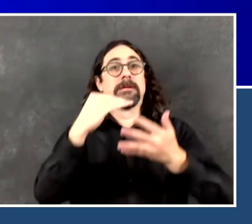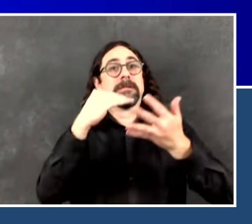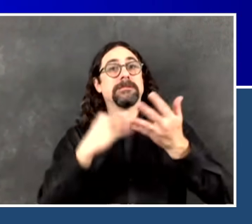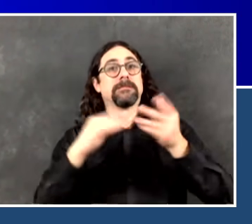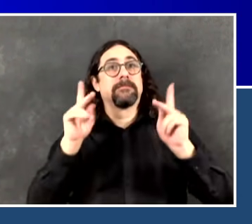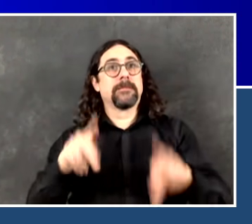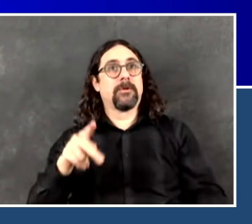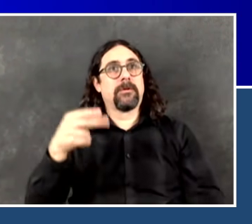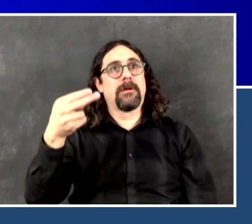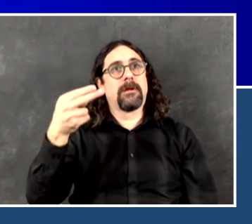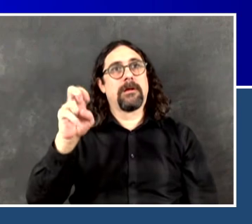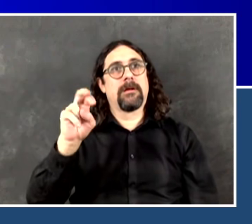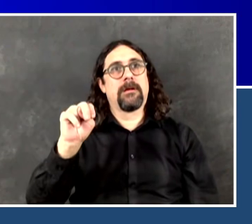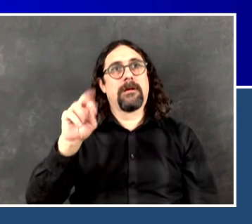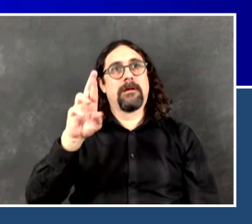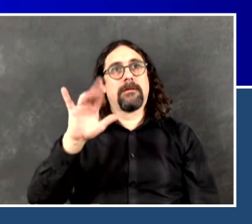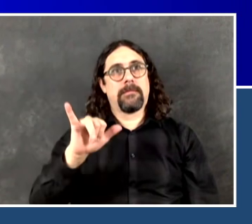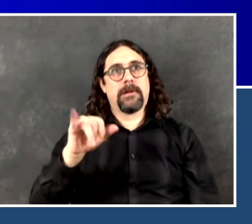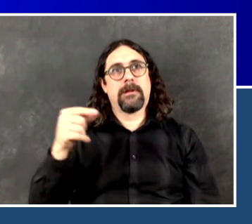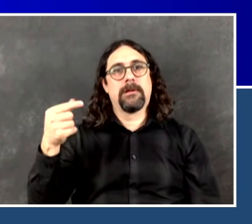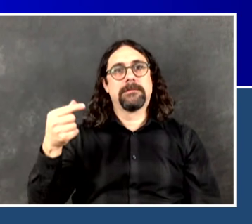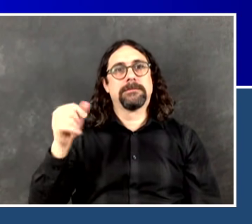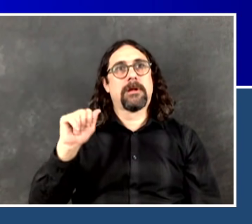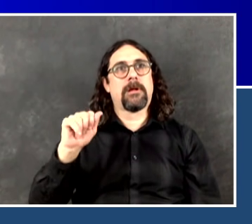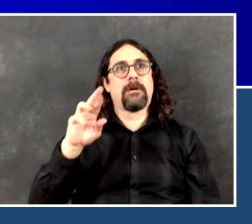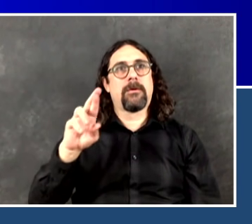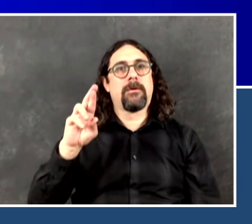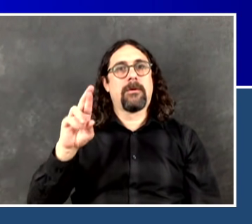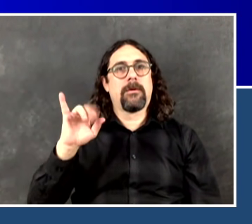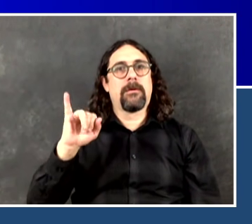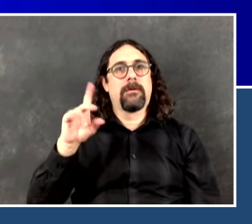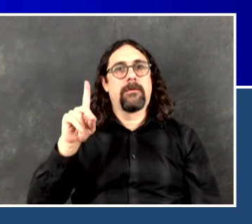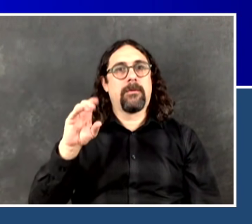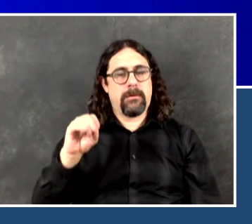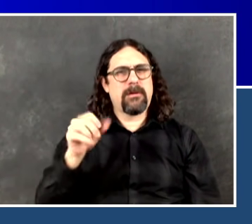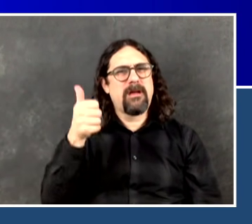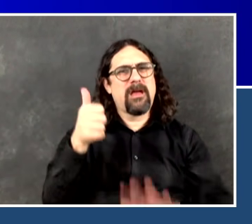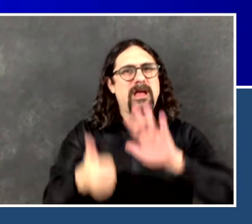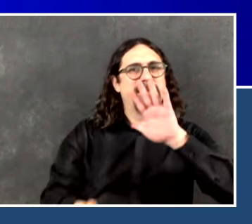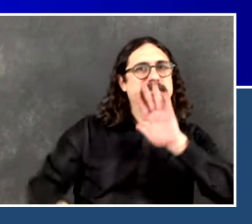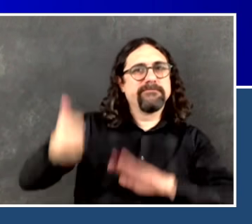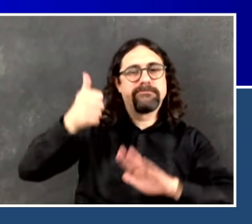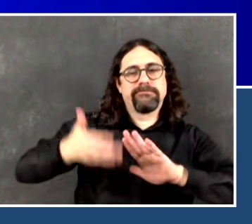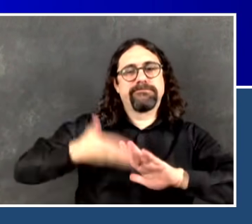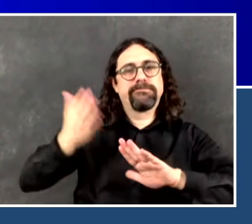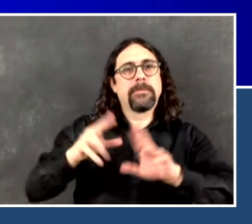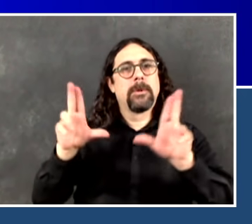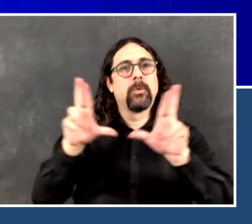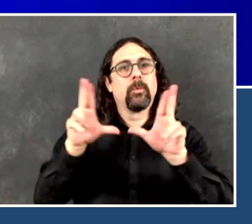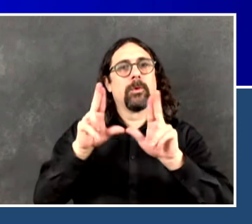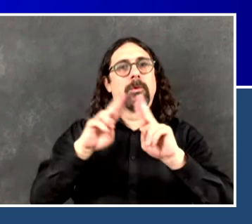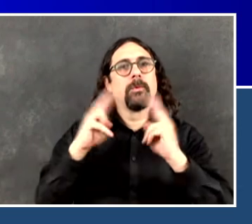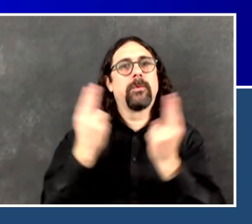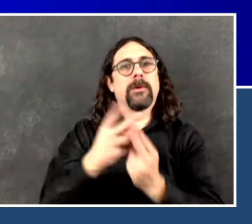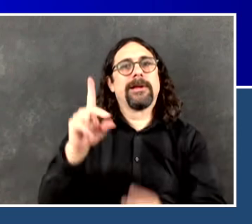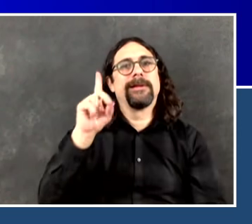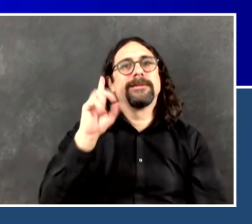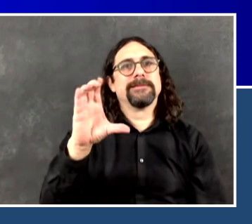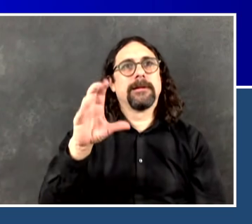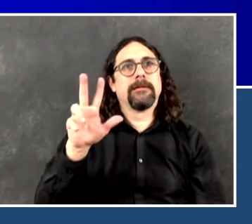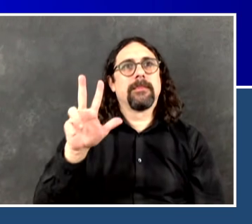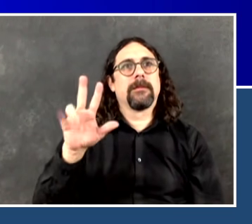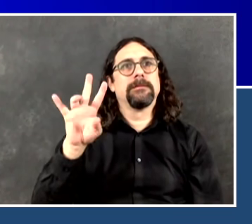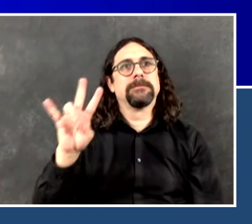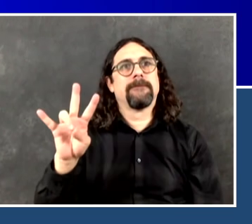HENRY LEADS OUR